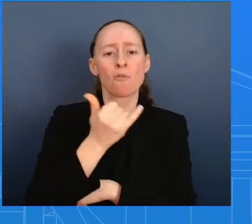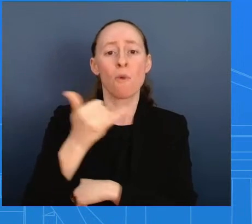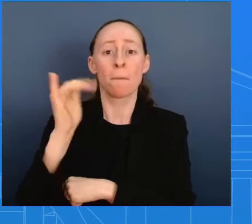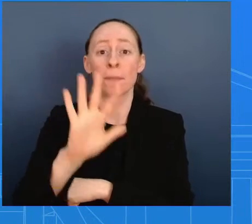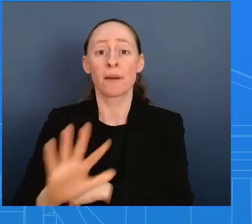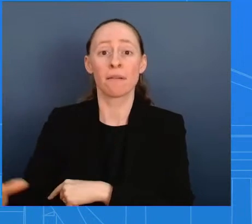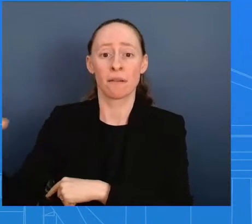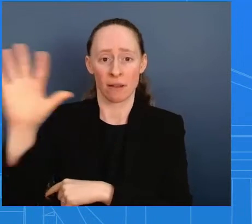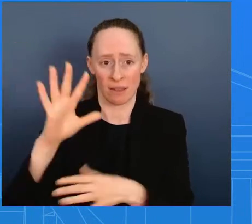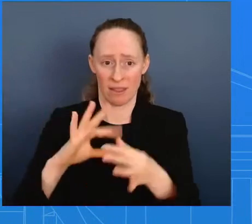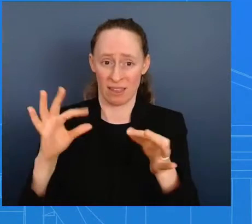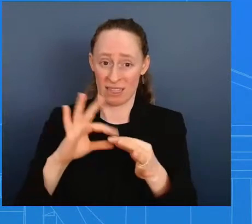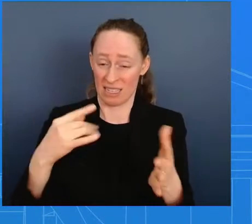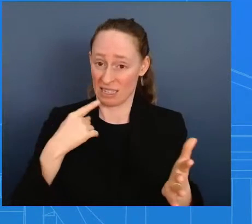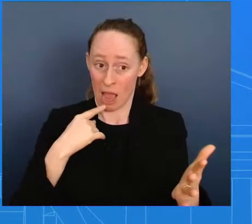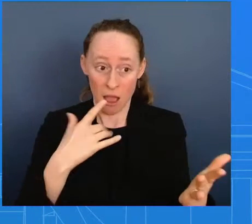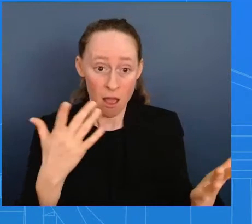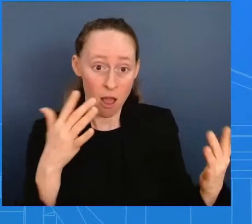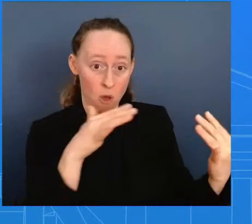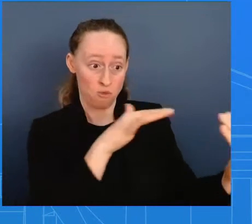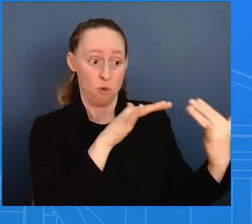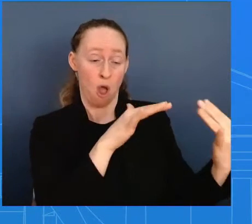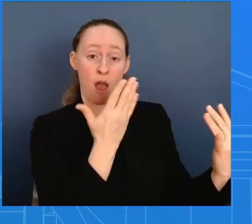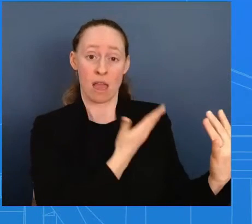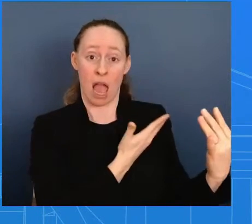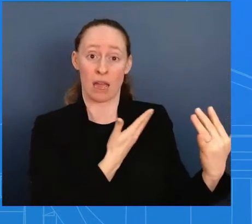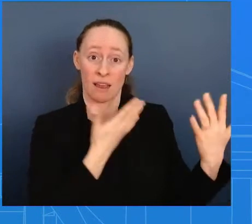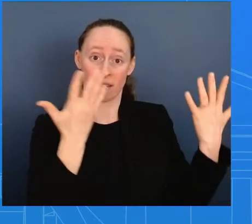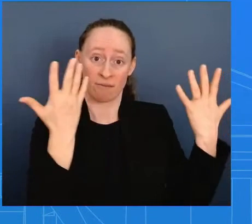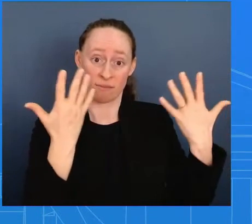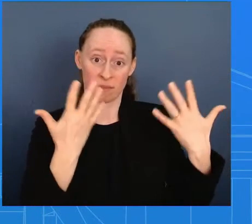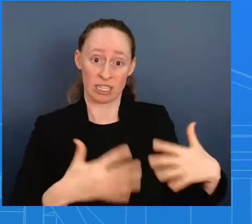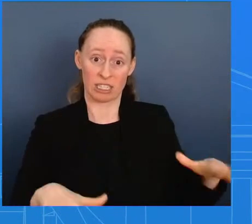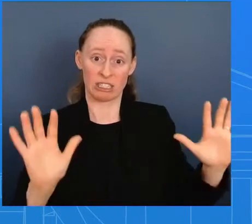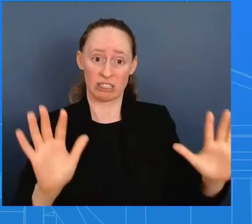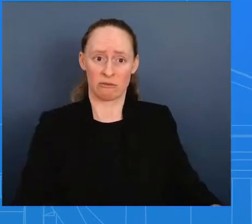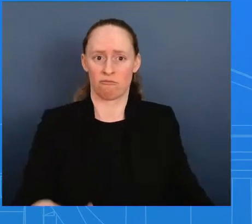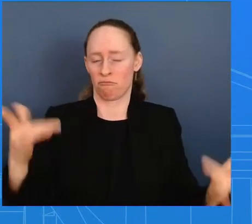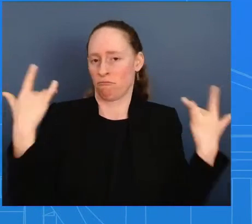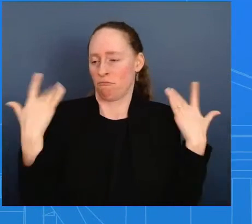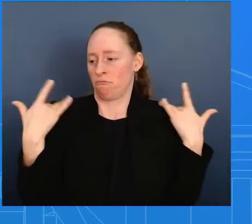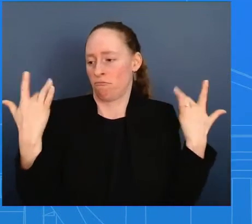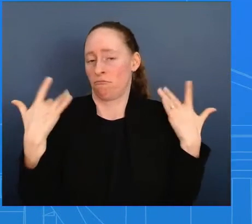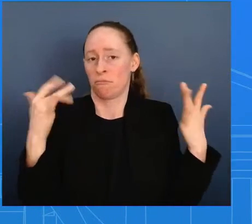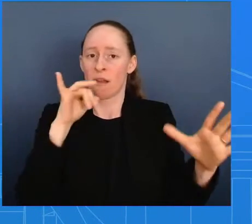whether it's a force or its administration. Netanyahu said, too, that he doesn't want the PA